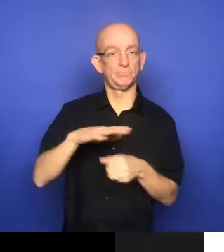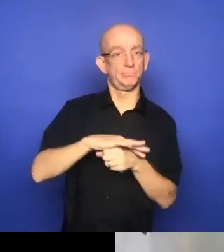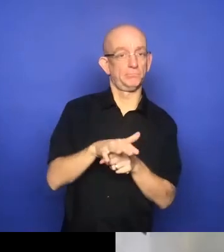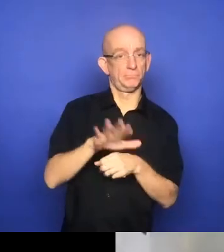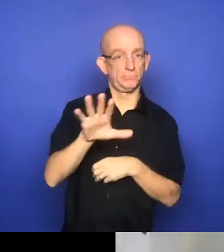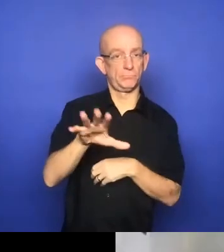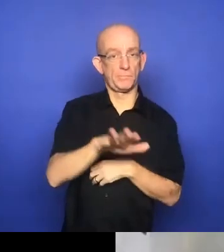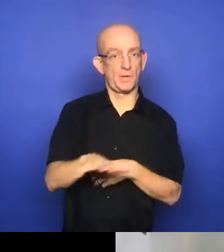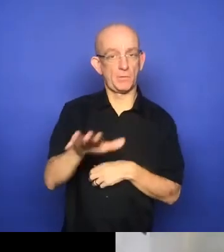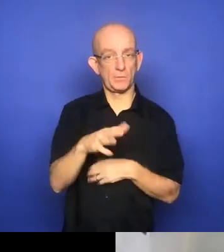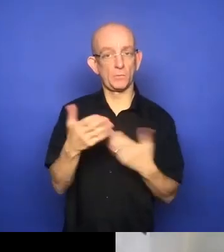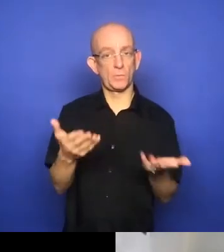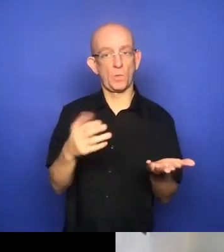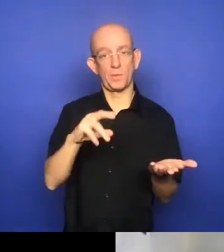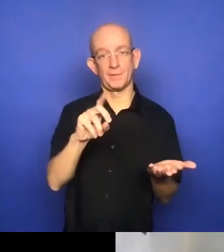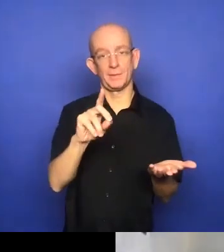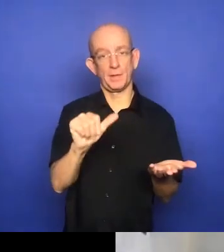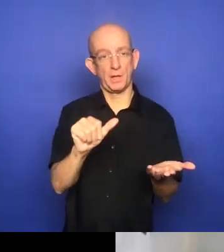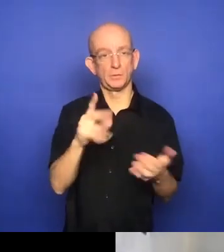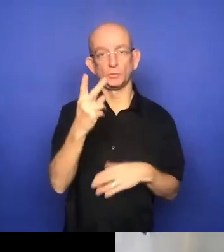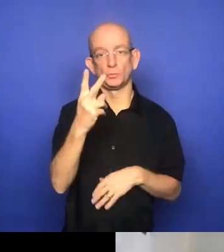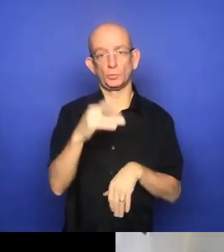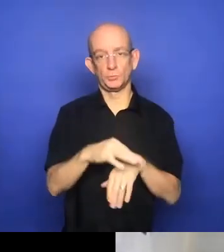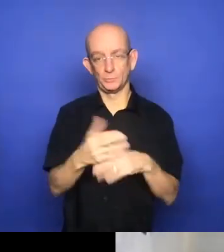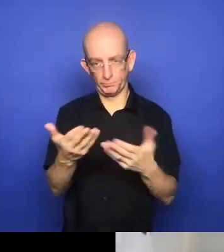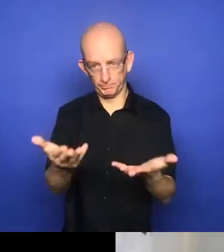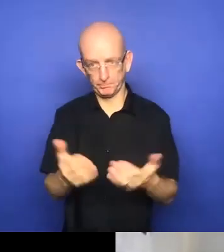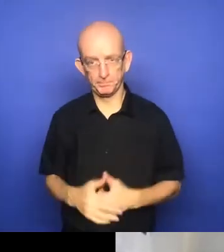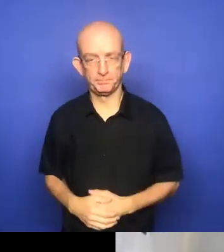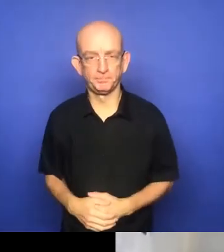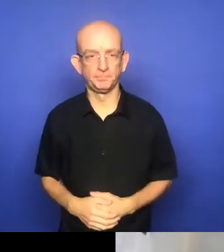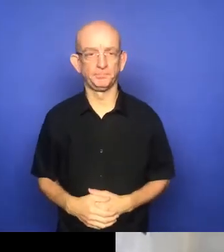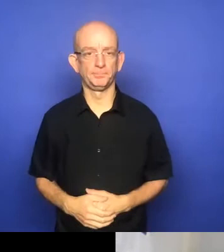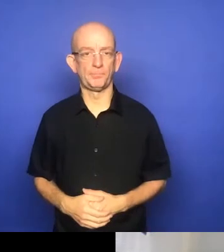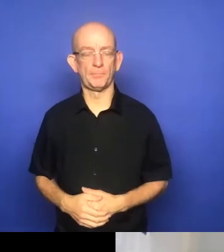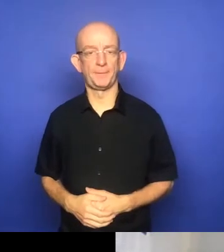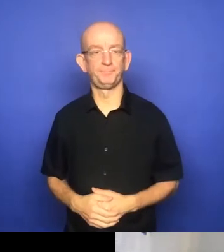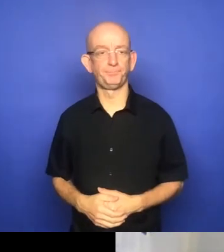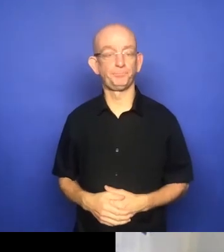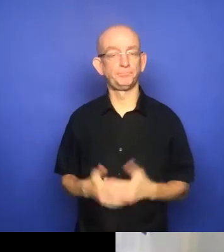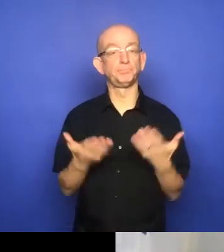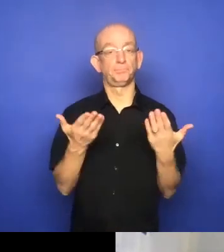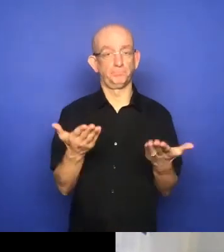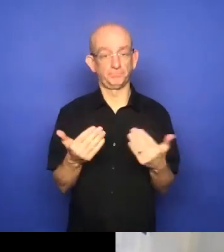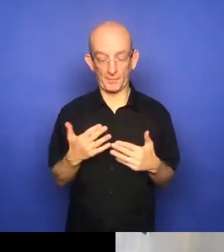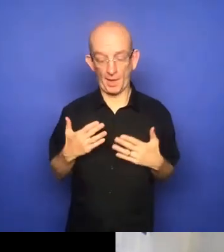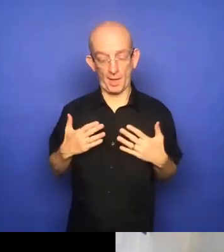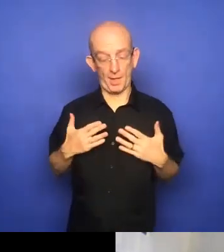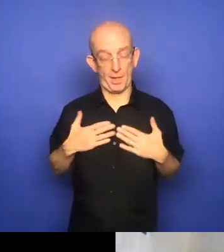region? So, Neda, I give you two minutes for that . >> NEDA JAFAR: Yes. With regard to